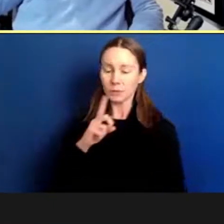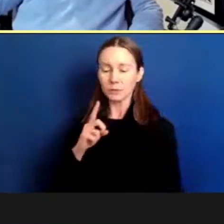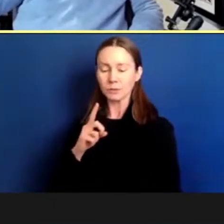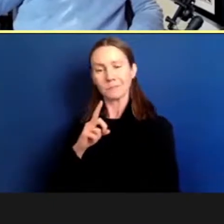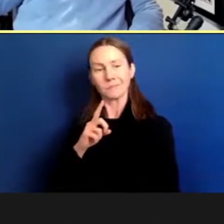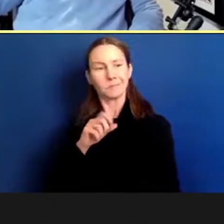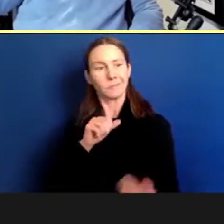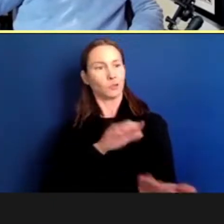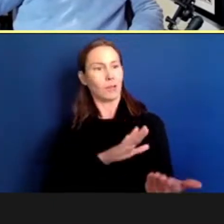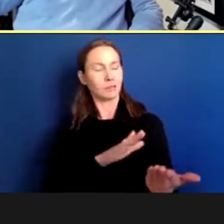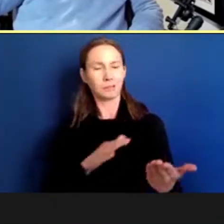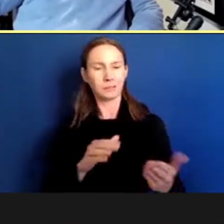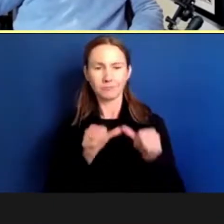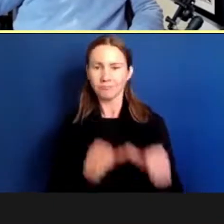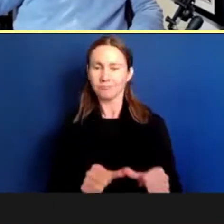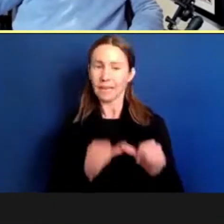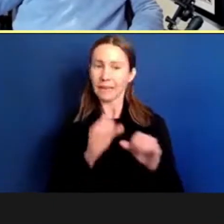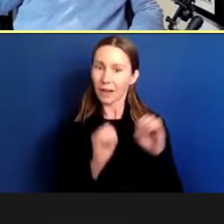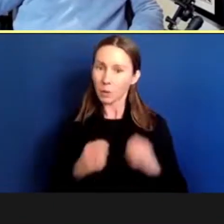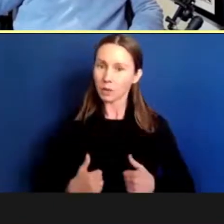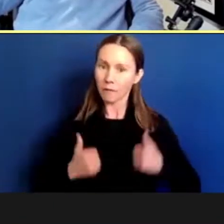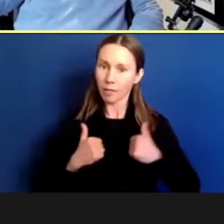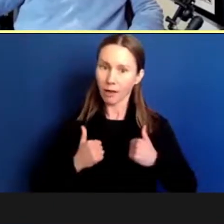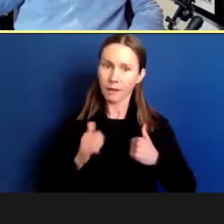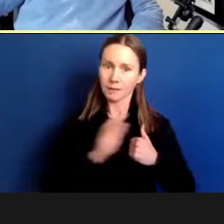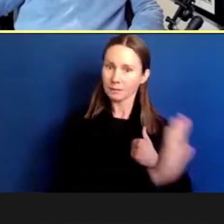of the lives of people with disabilities in medical decision making.